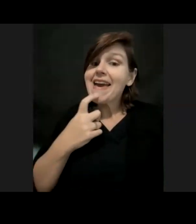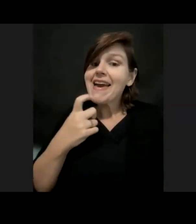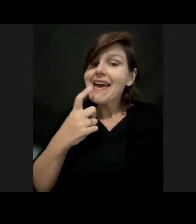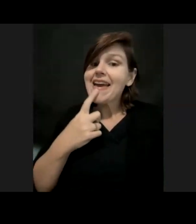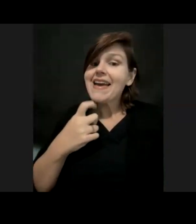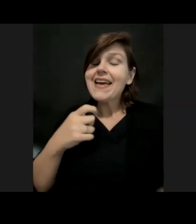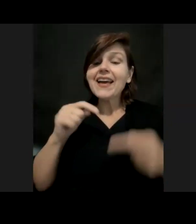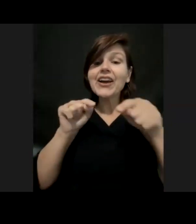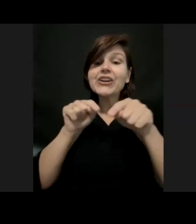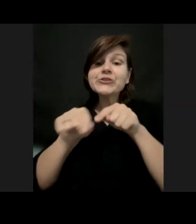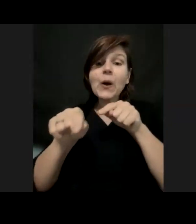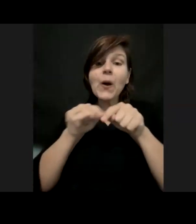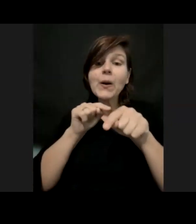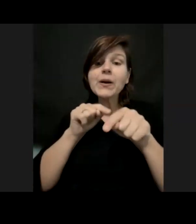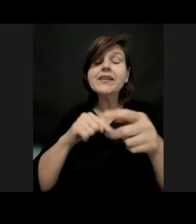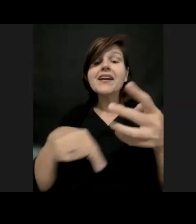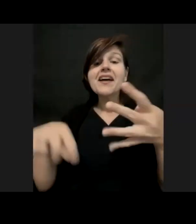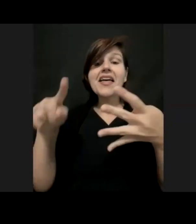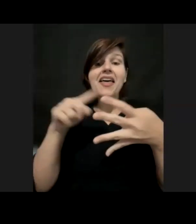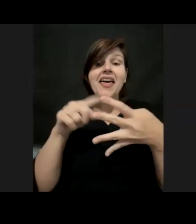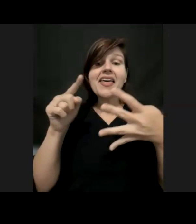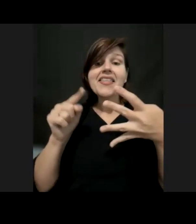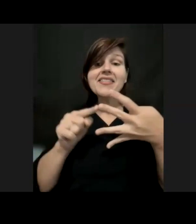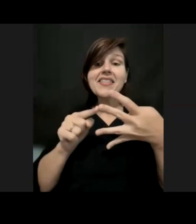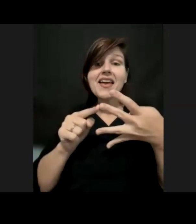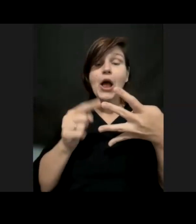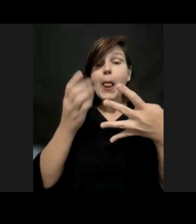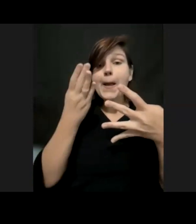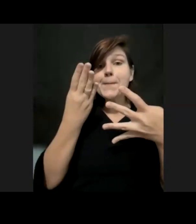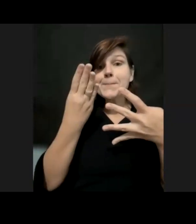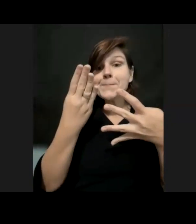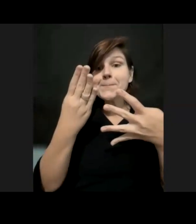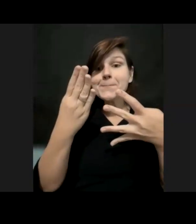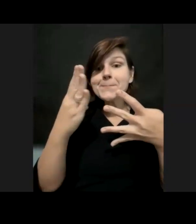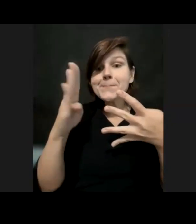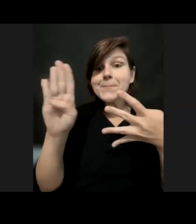Here is a blue sock.